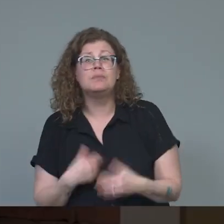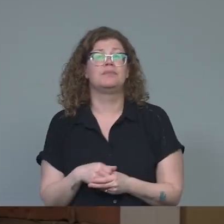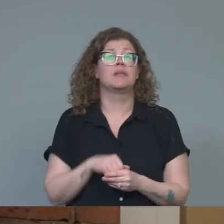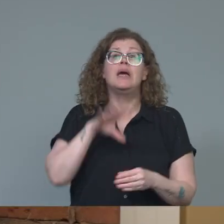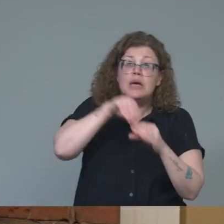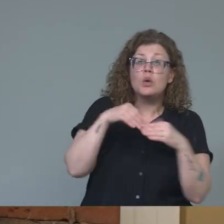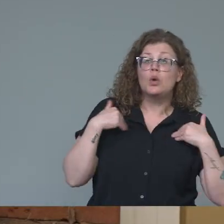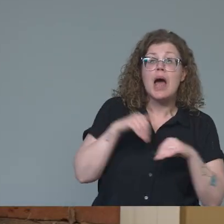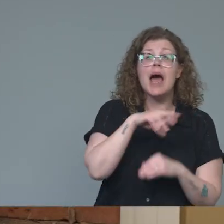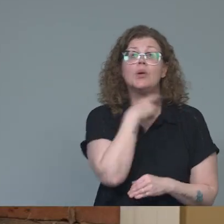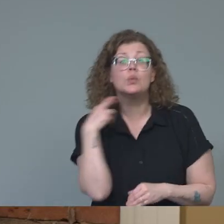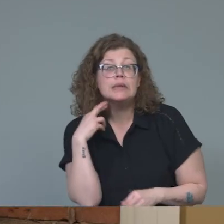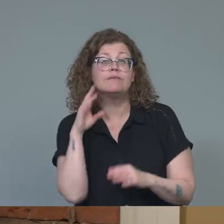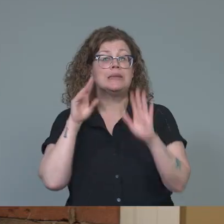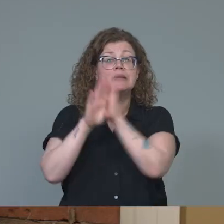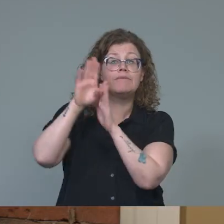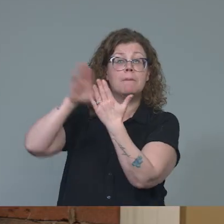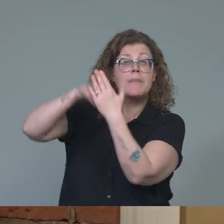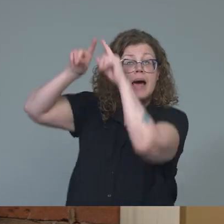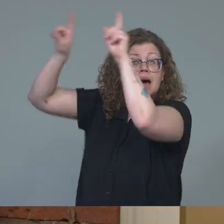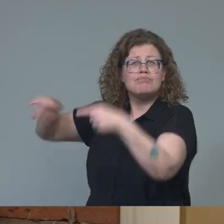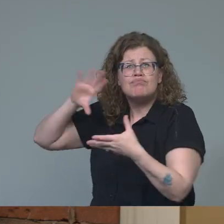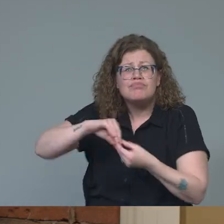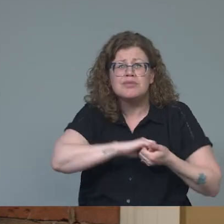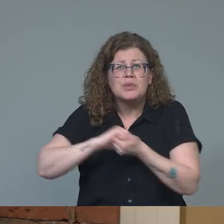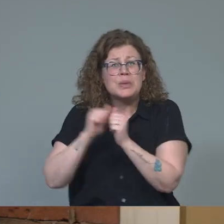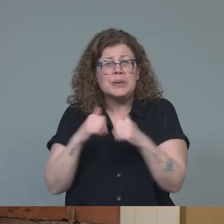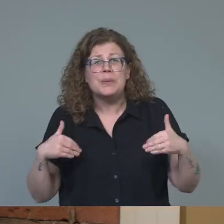So we've talked about our artist resource guides and they are linked on the main page. There's some